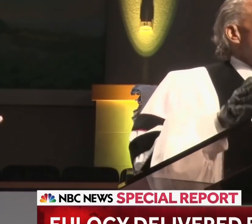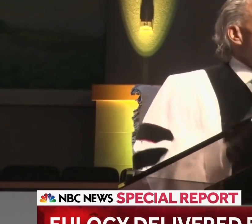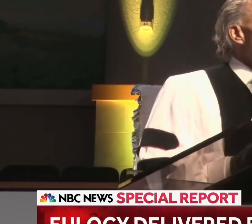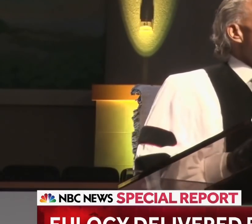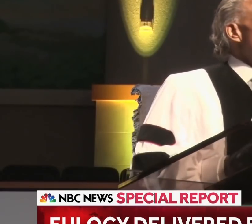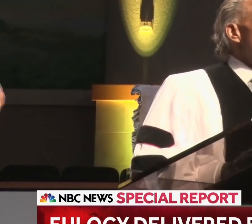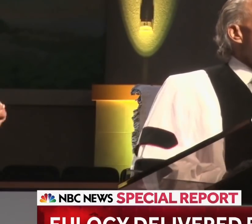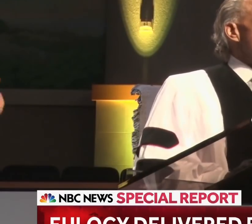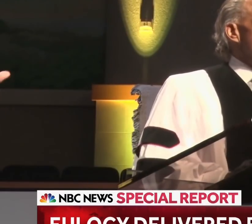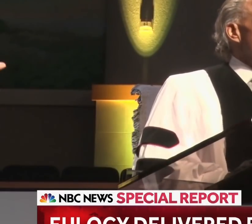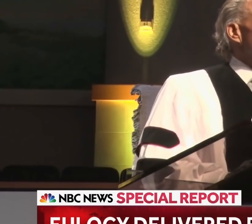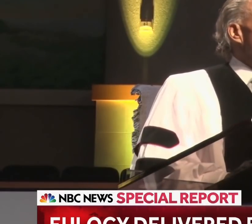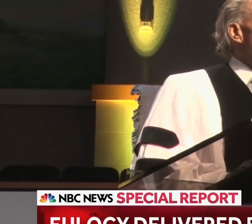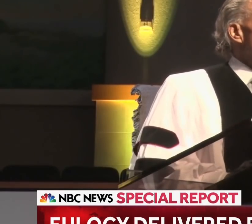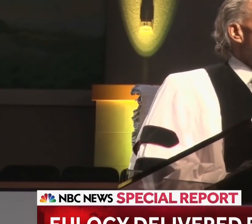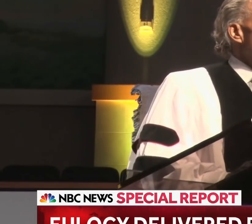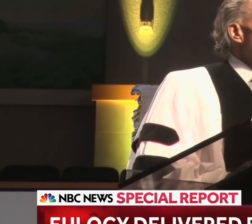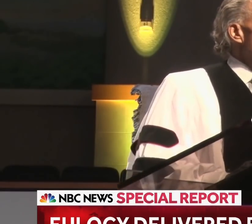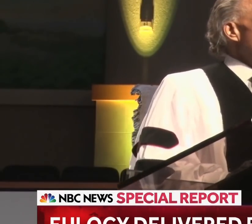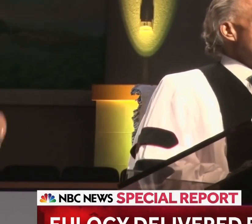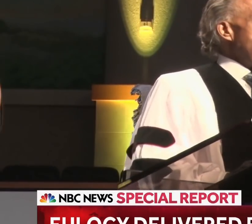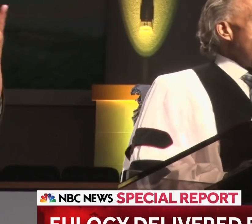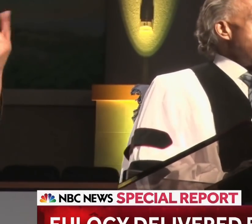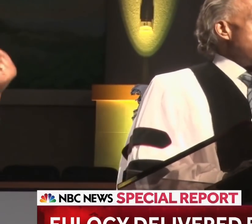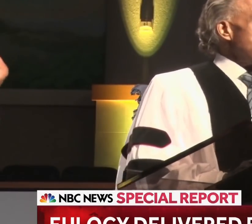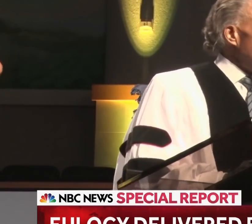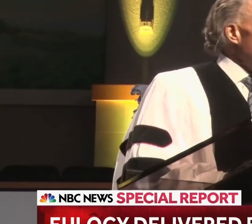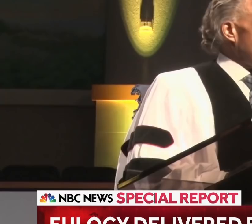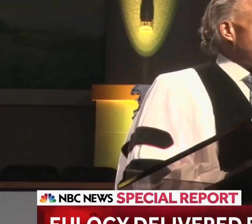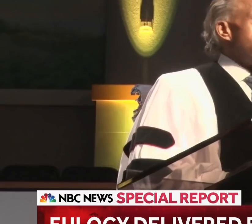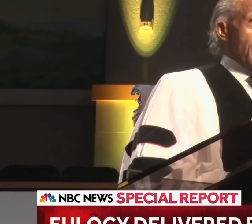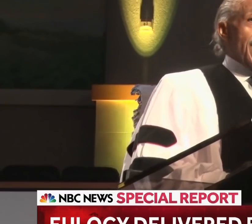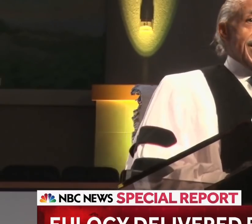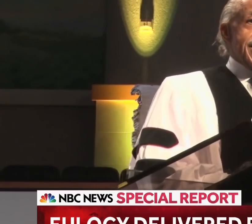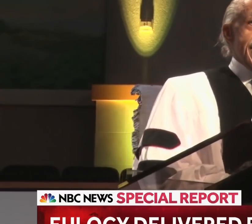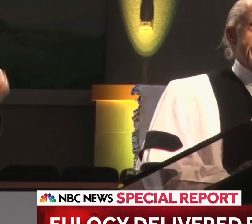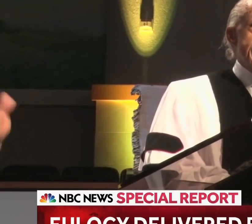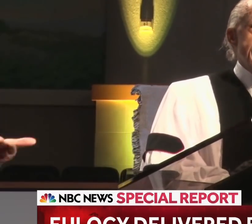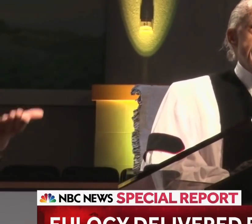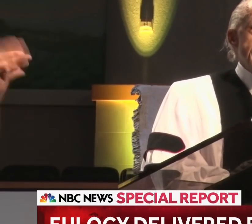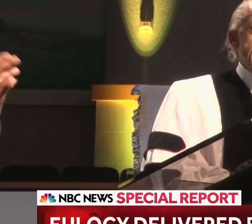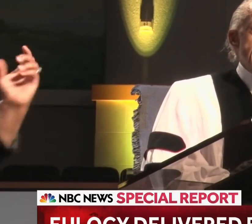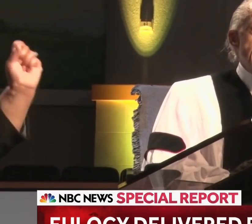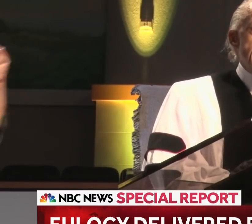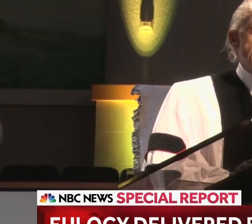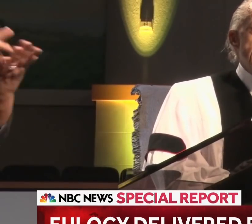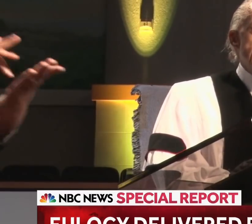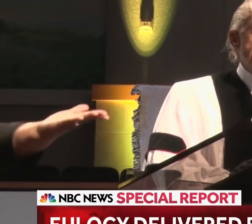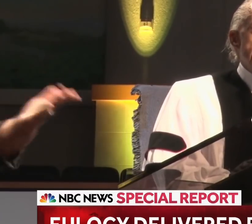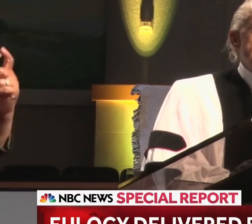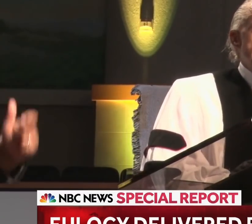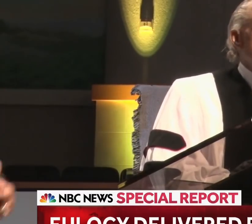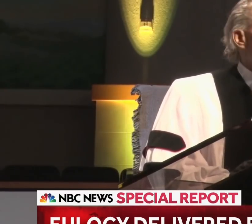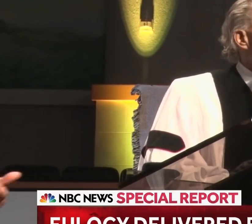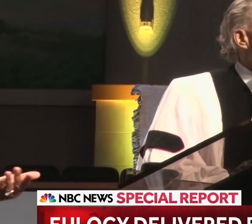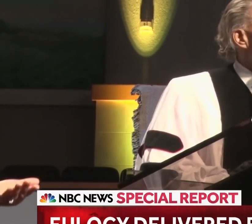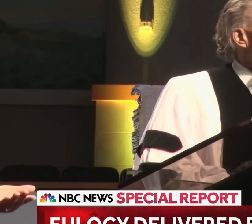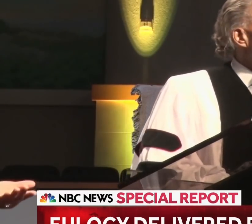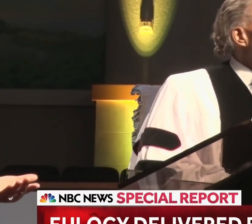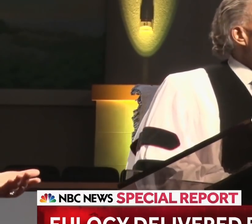YOU’RE SITTING NOW TRYING TO FIGURE OUT HOW YOU’RE GOING TO STOP THE PROTEST RATHER THAN HOW